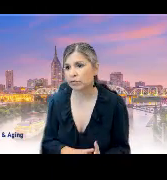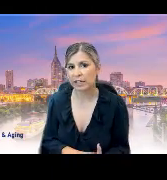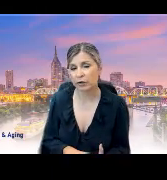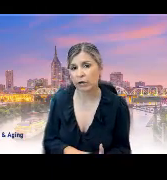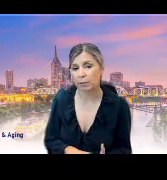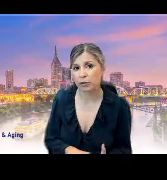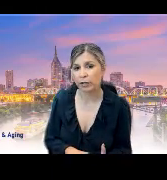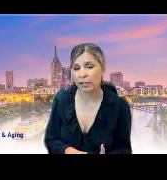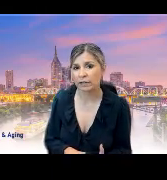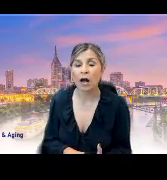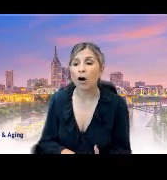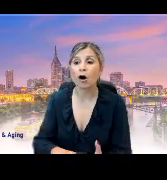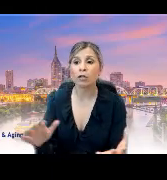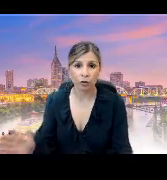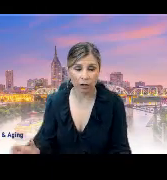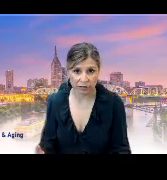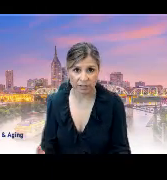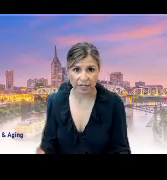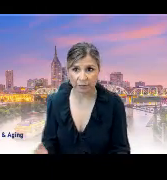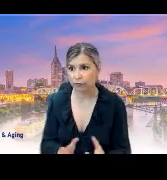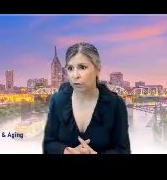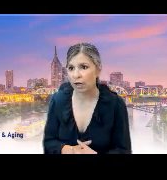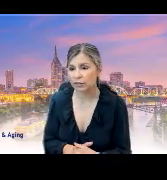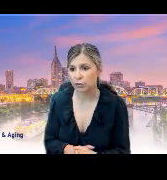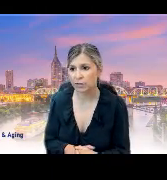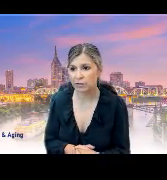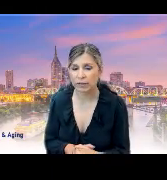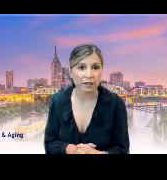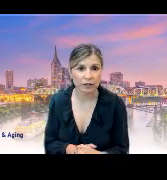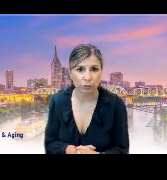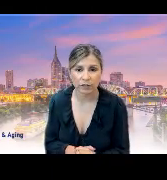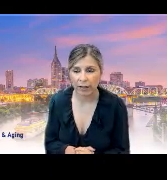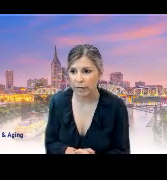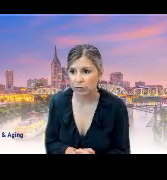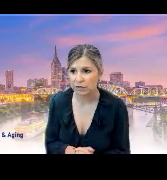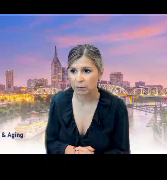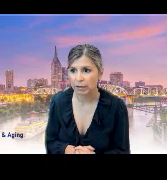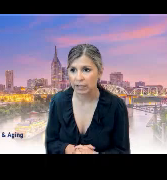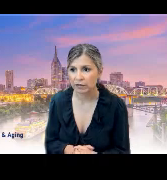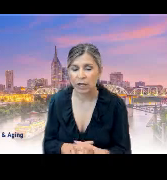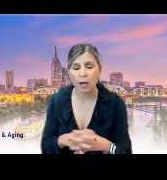opportunities all across the state for students with intellectual and developmental disabilities.